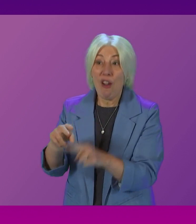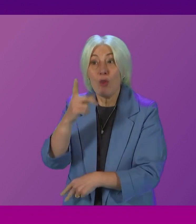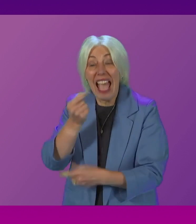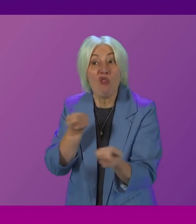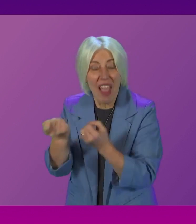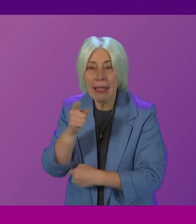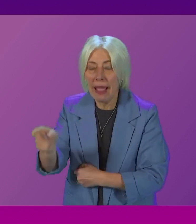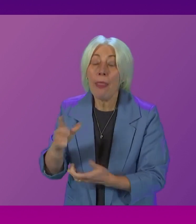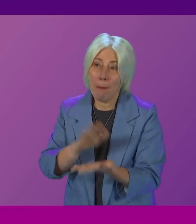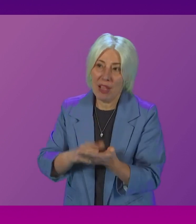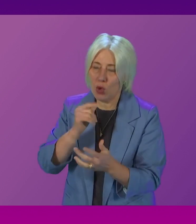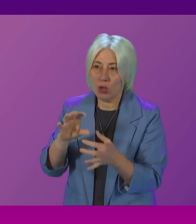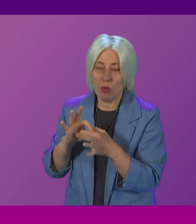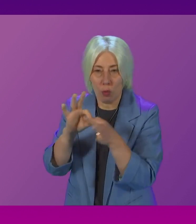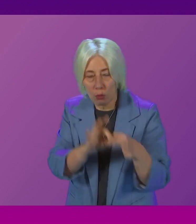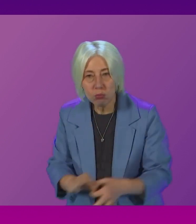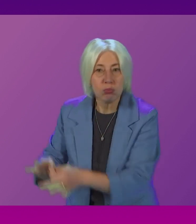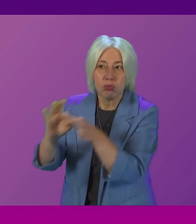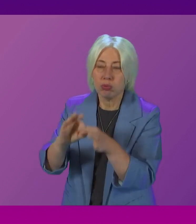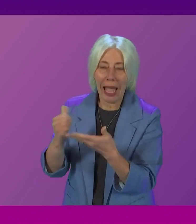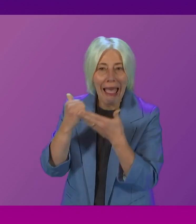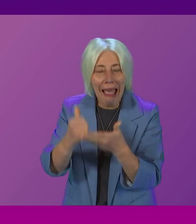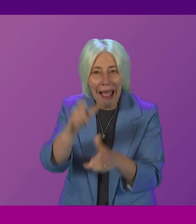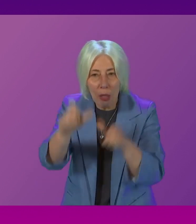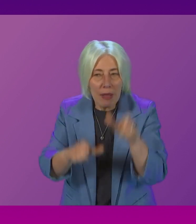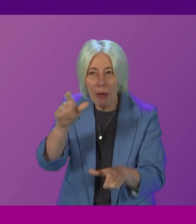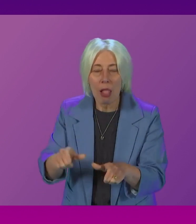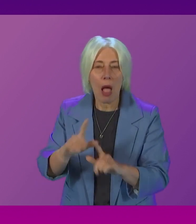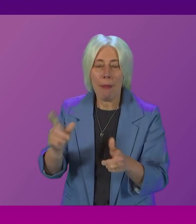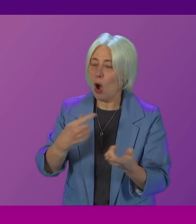in a more coherent and joined-up way, to help people not just to deal with the